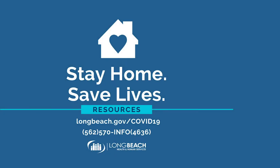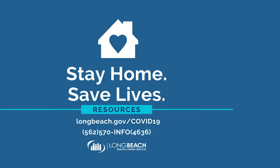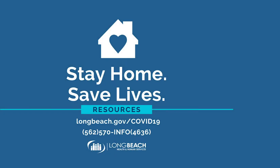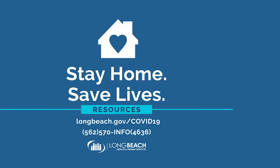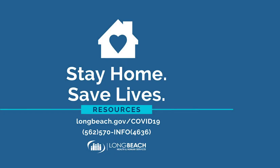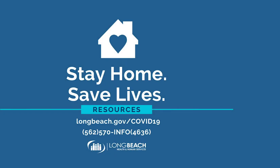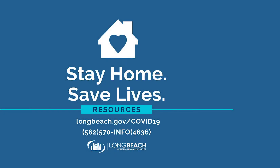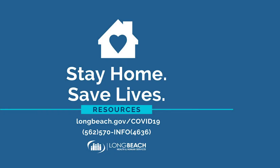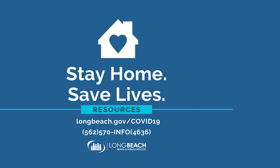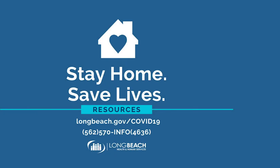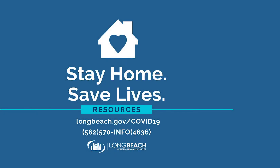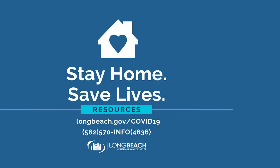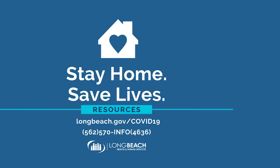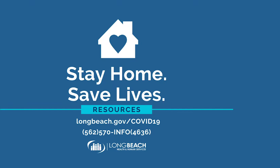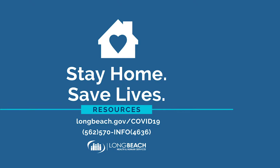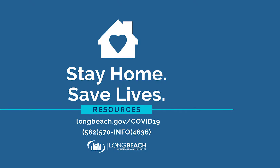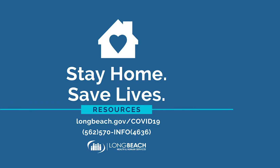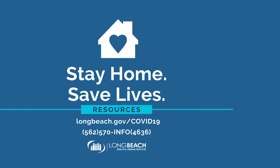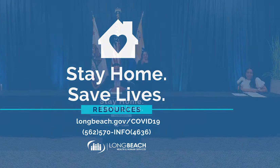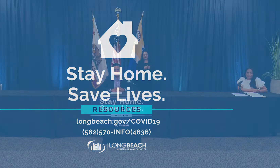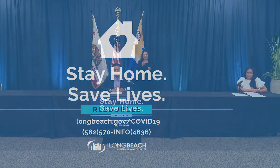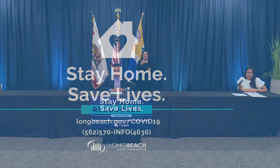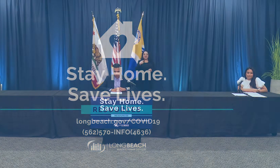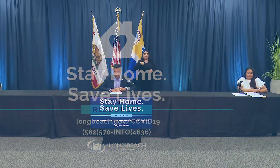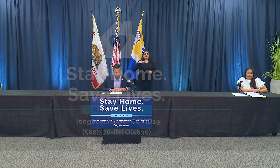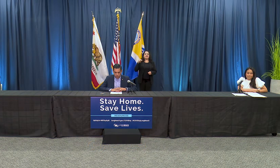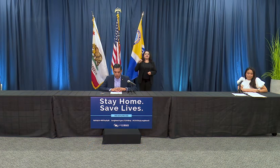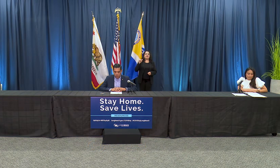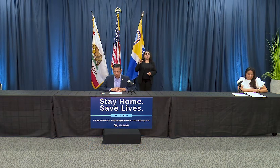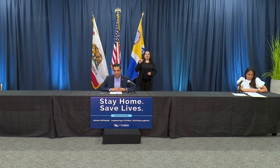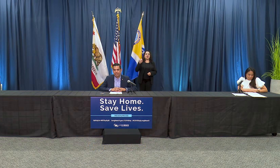Hey everyone this is Mayor Robert Garcia we are doing of course our city and